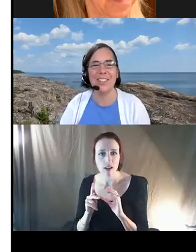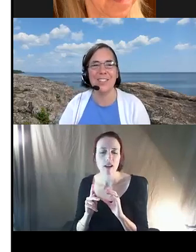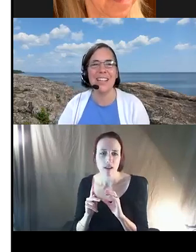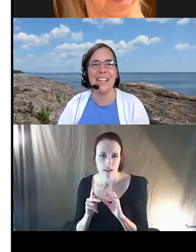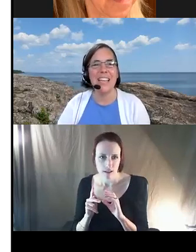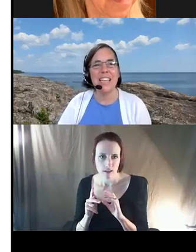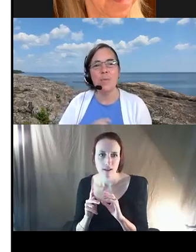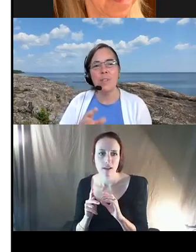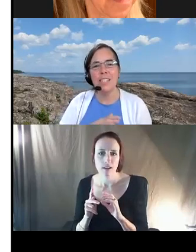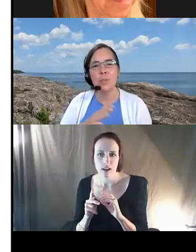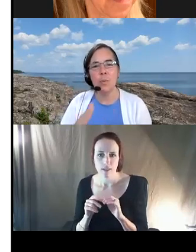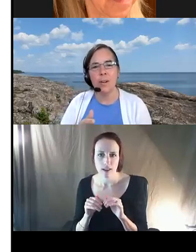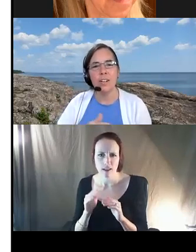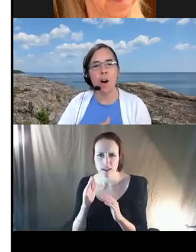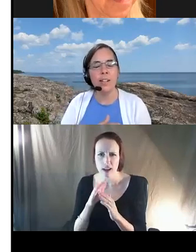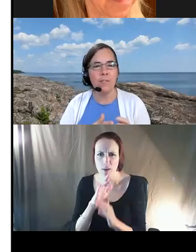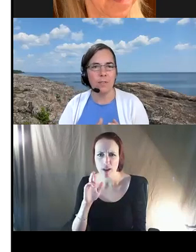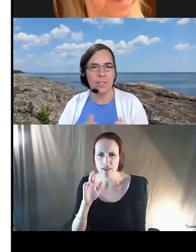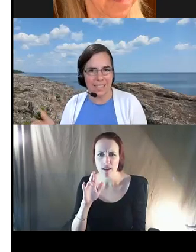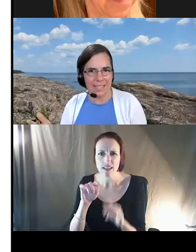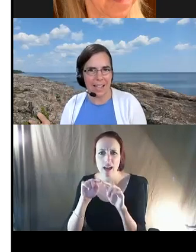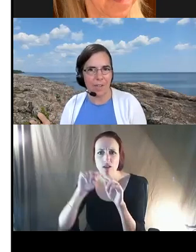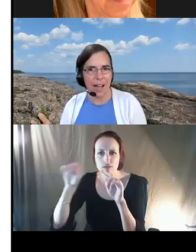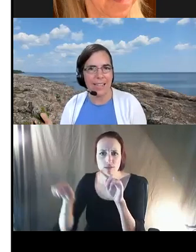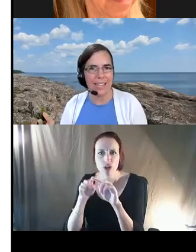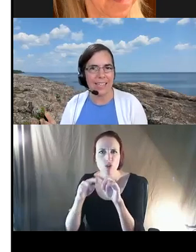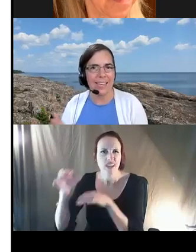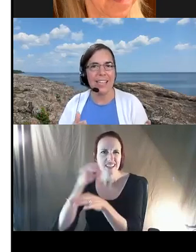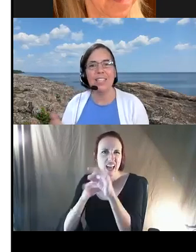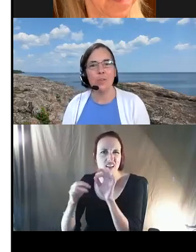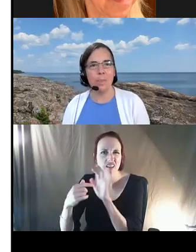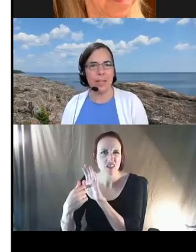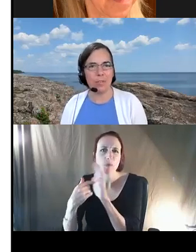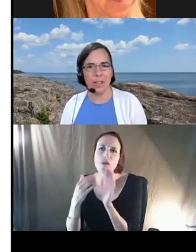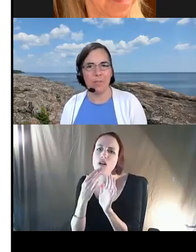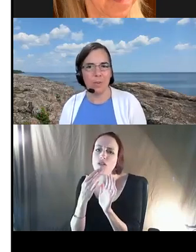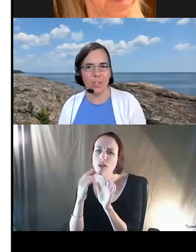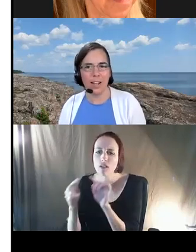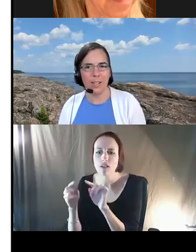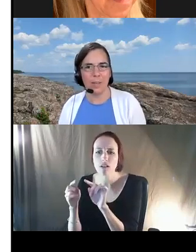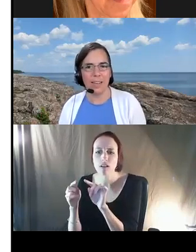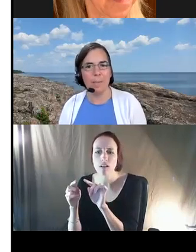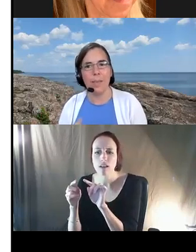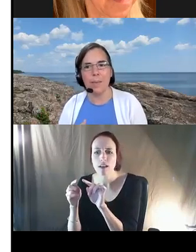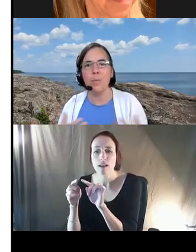on the right, it will export all of those things into a Microsoft Word document and maybe I want